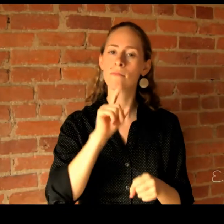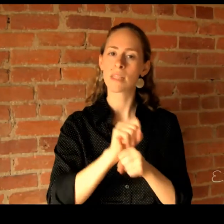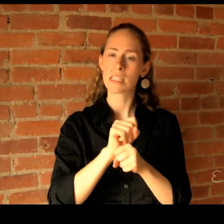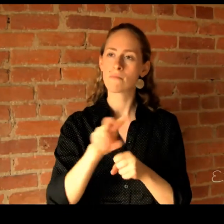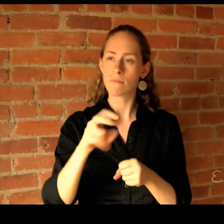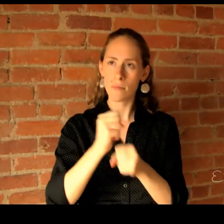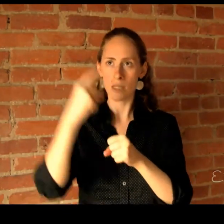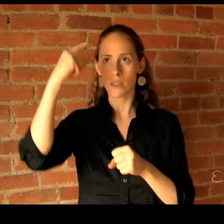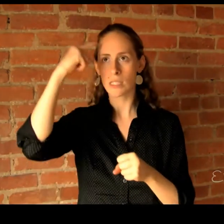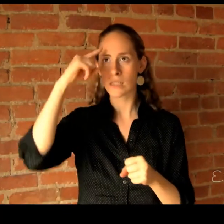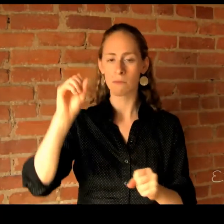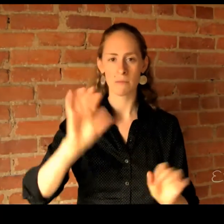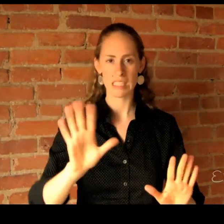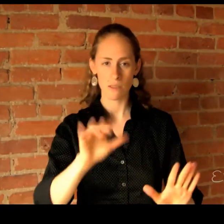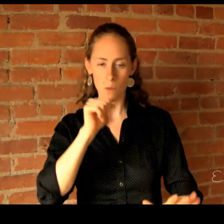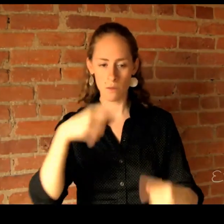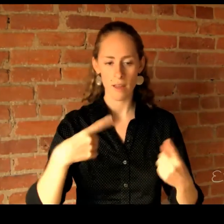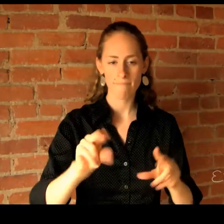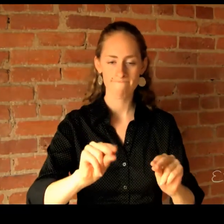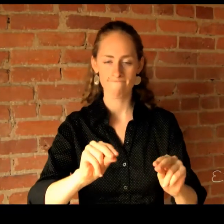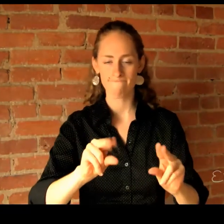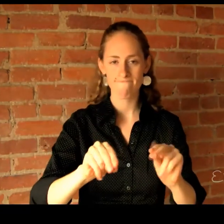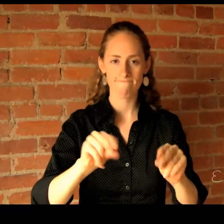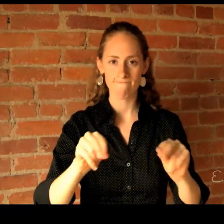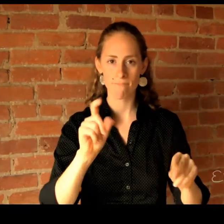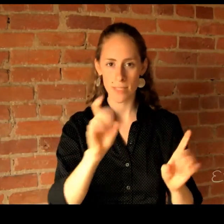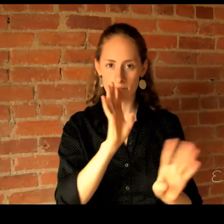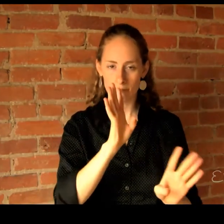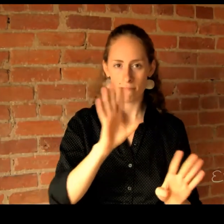The people believed it to be true and did not encourage signing as they wanted Deaf people